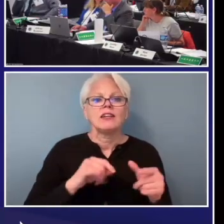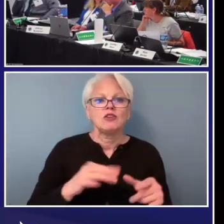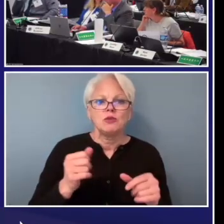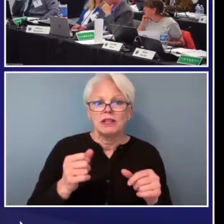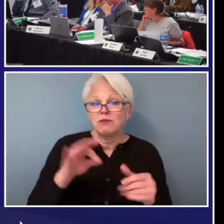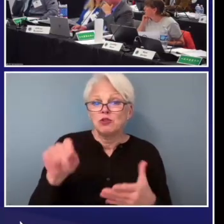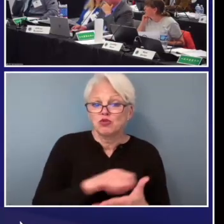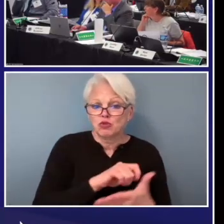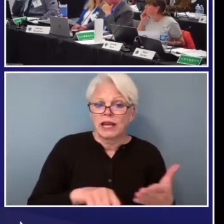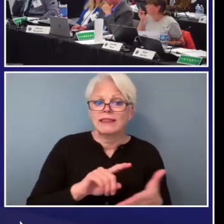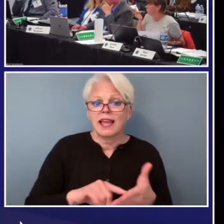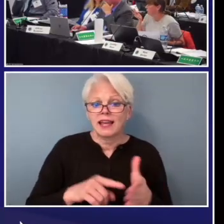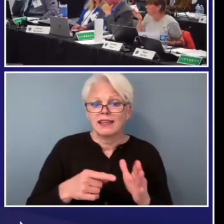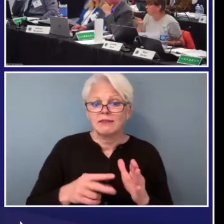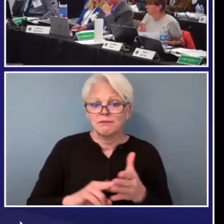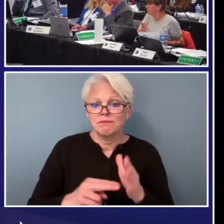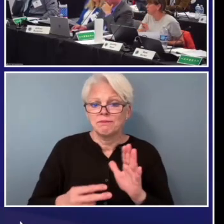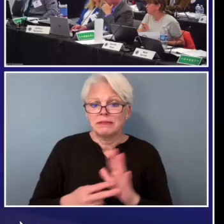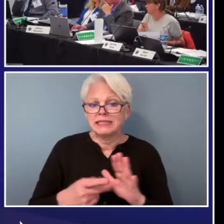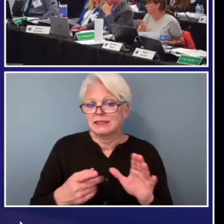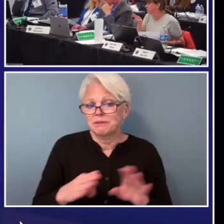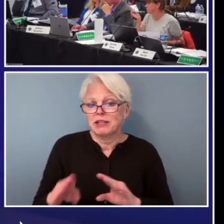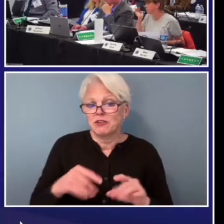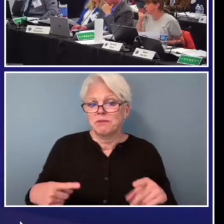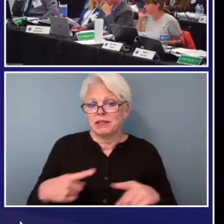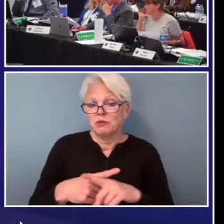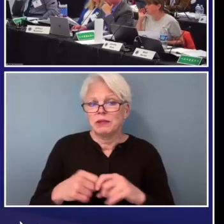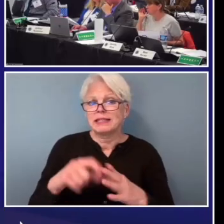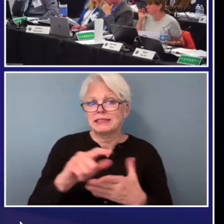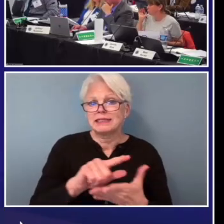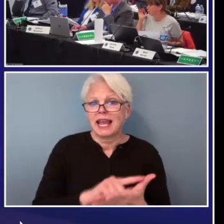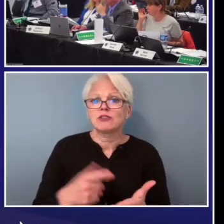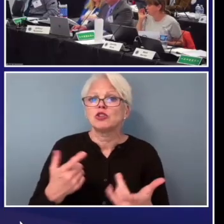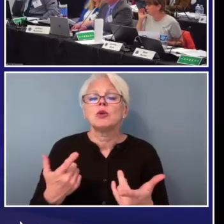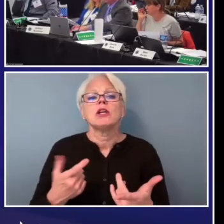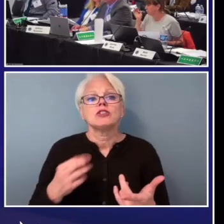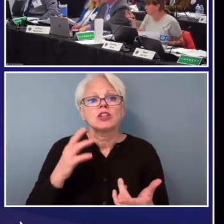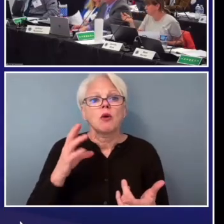Now, it might be that I guess if somebody comes up before you, you know, before the